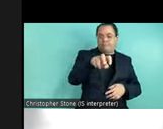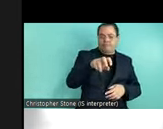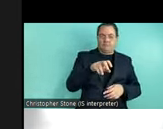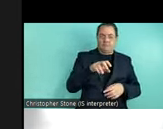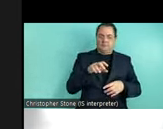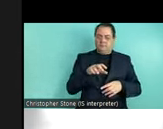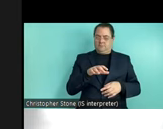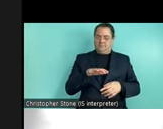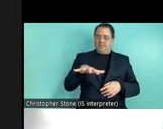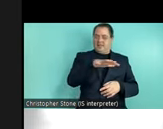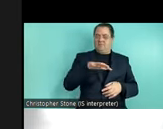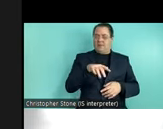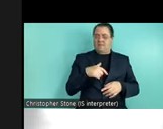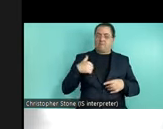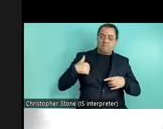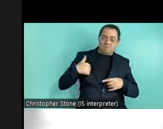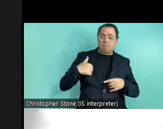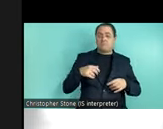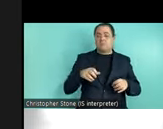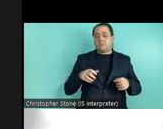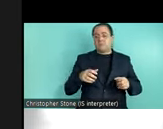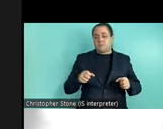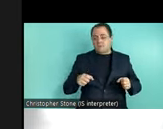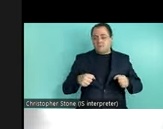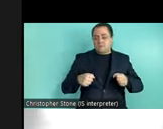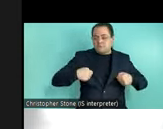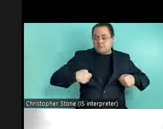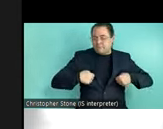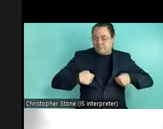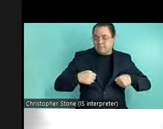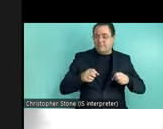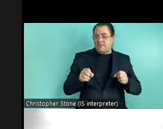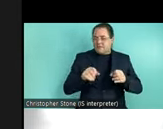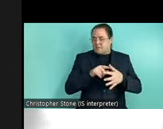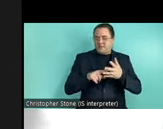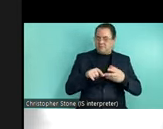people with some fiscal mobility challenges, and then also have the stats, or on center